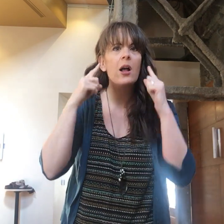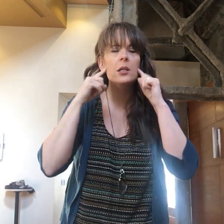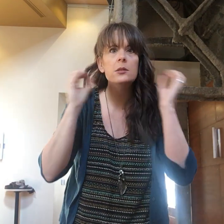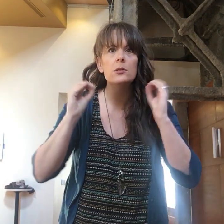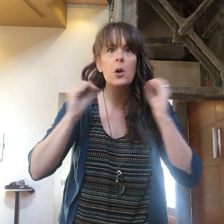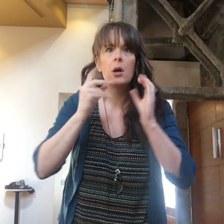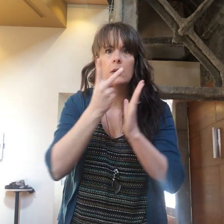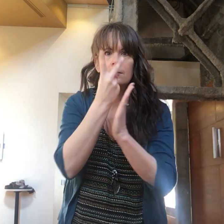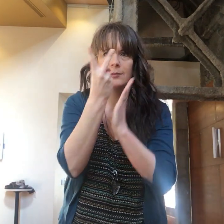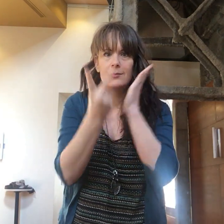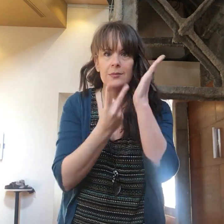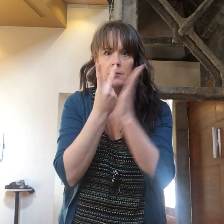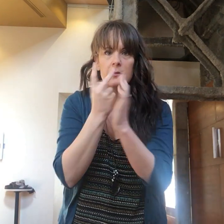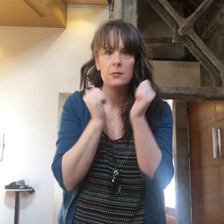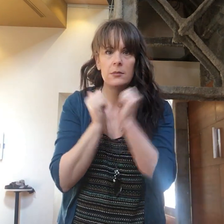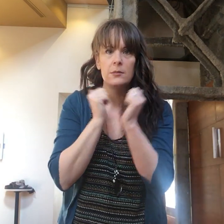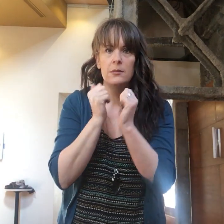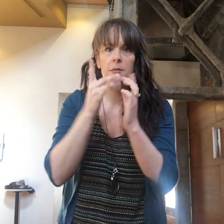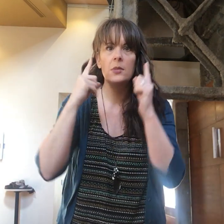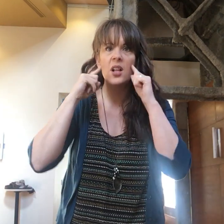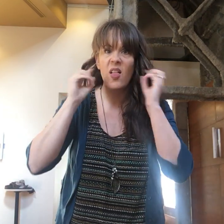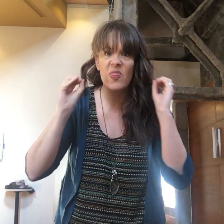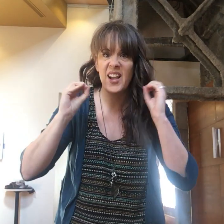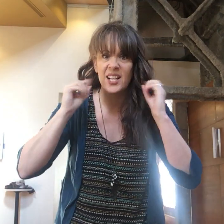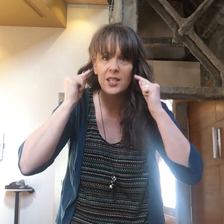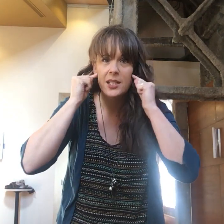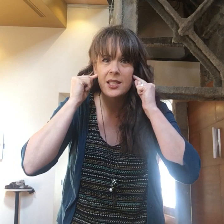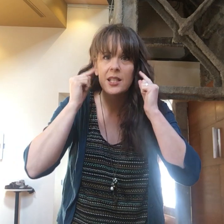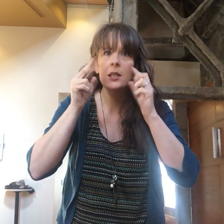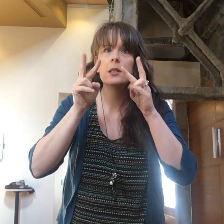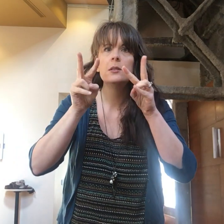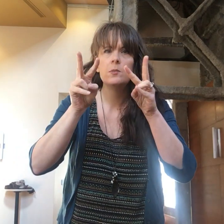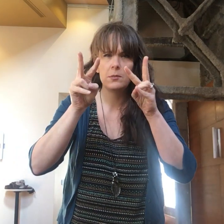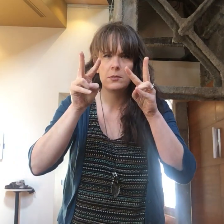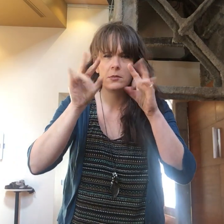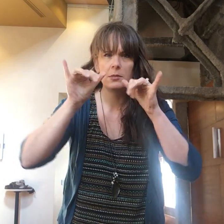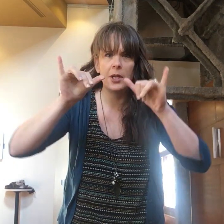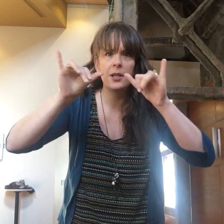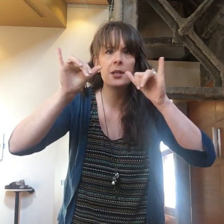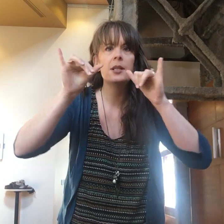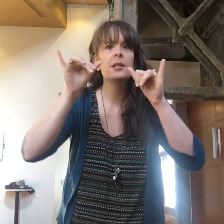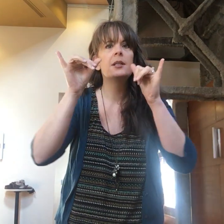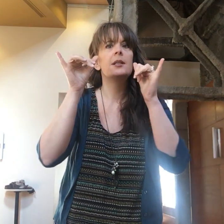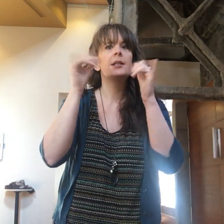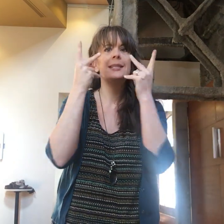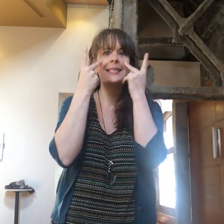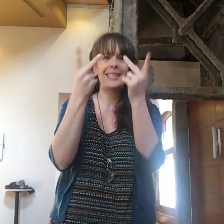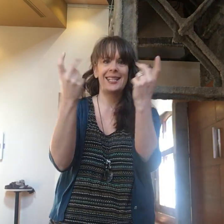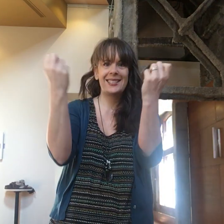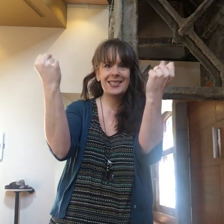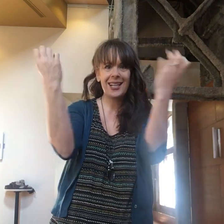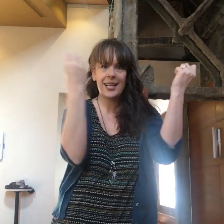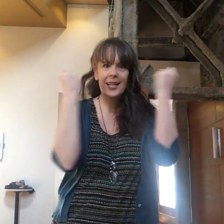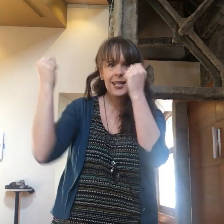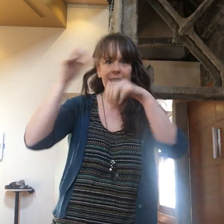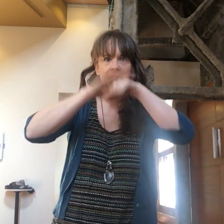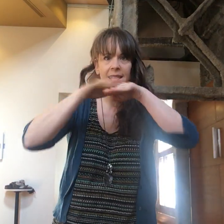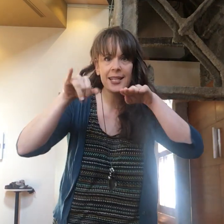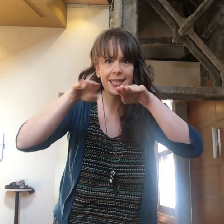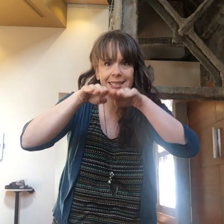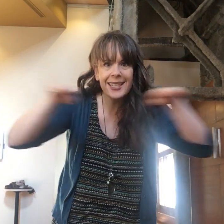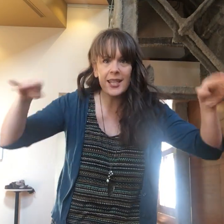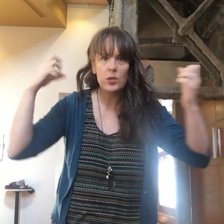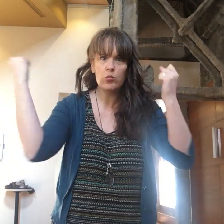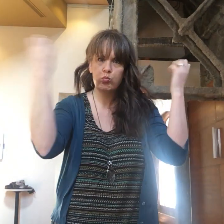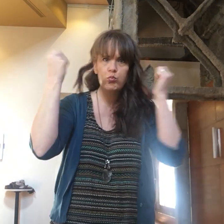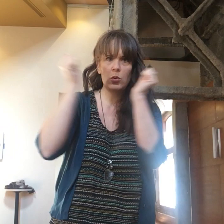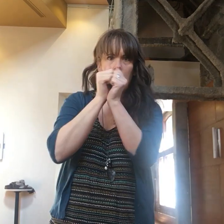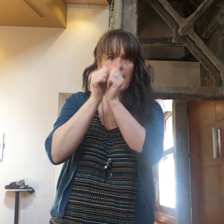With no sounds for two hours and watching the sign language and gestures on the stage